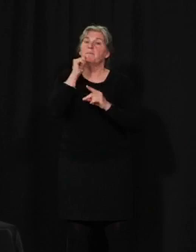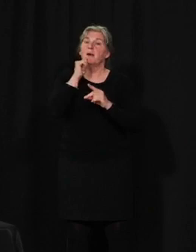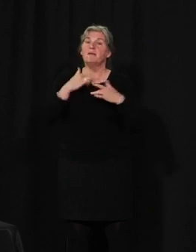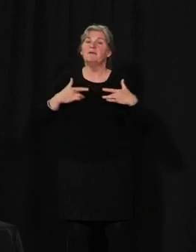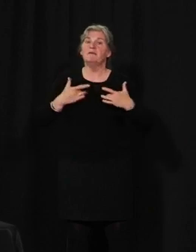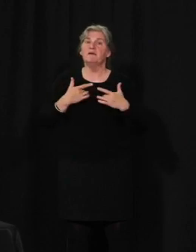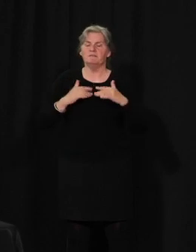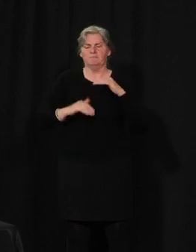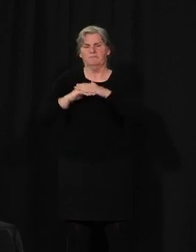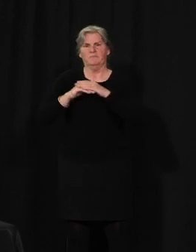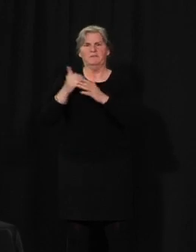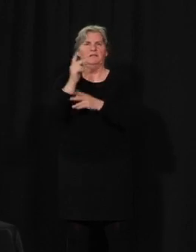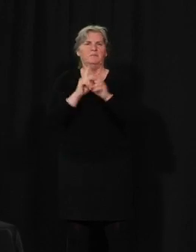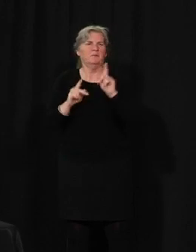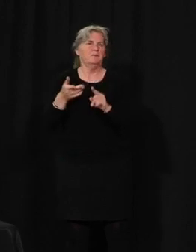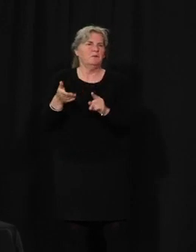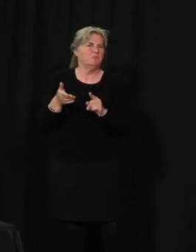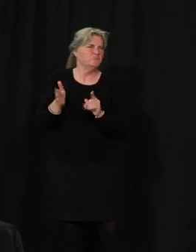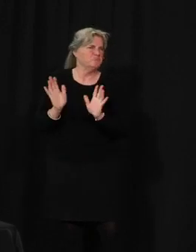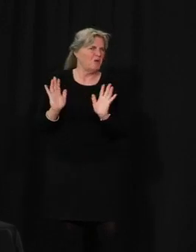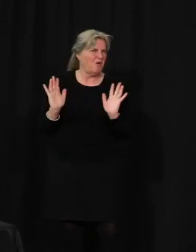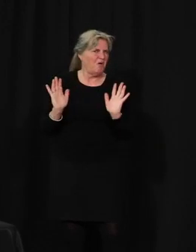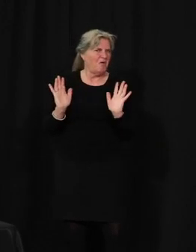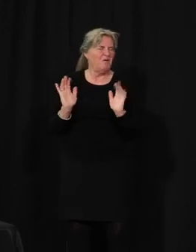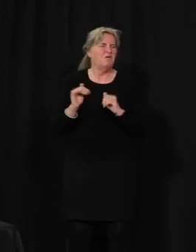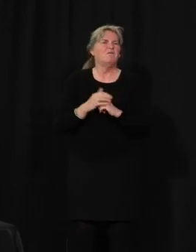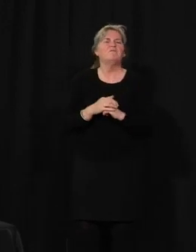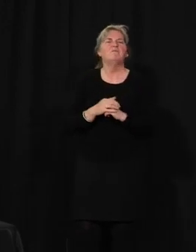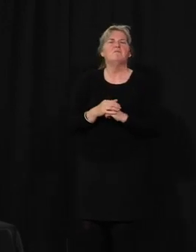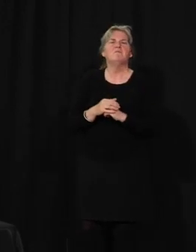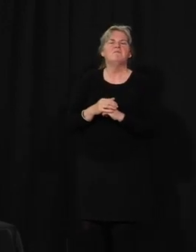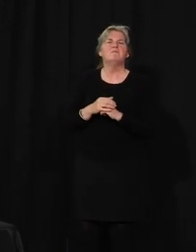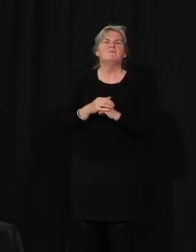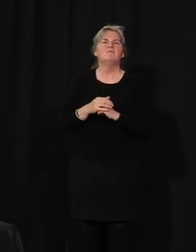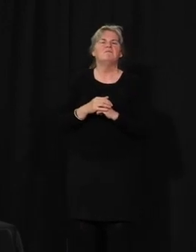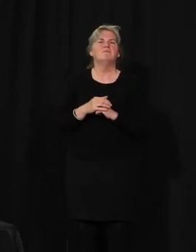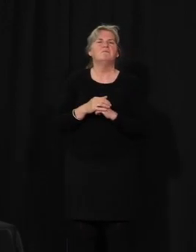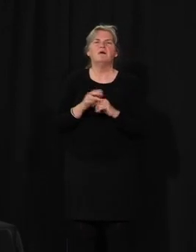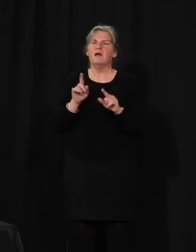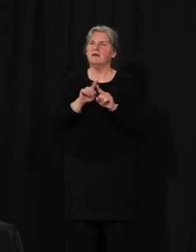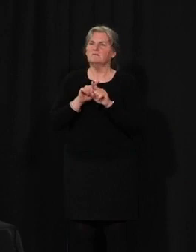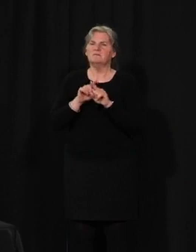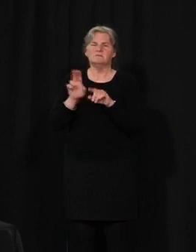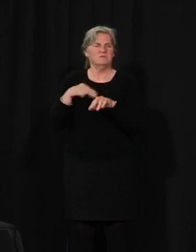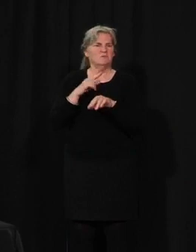private events for example. And the usual measures around